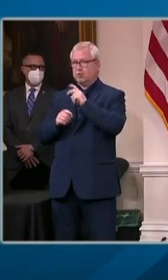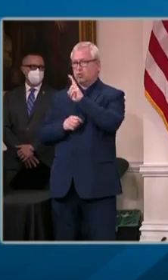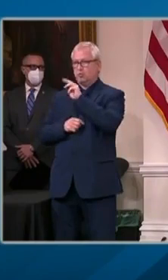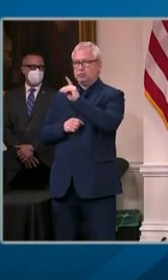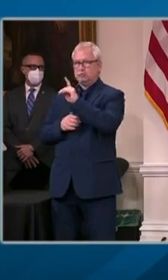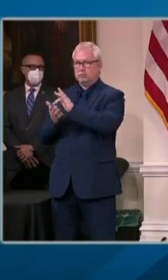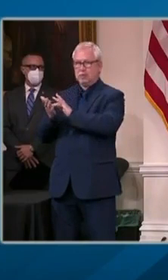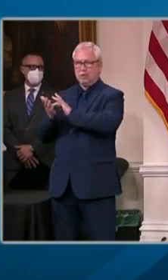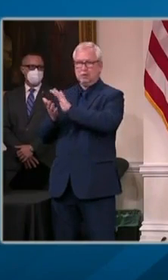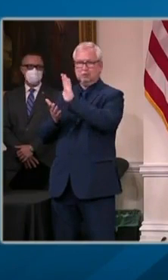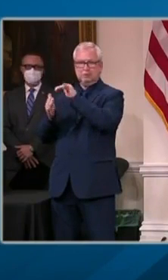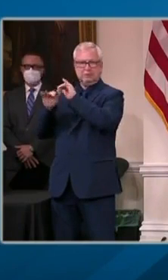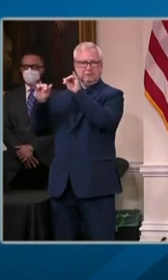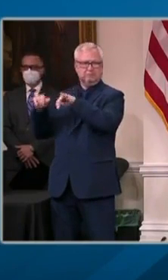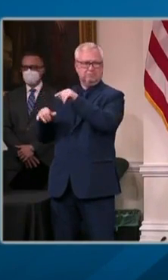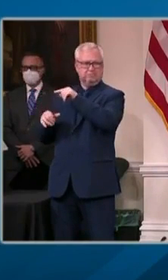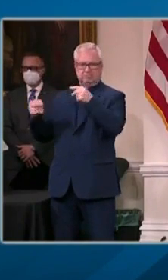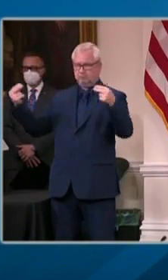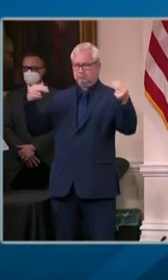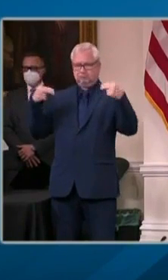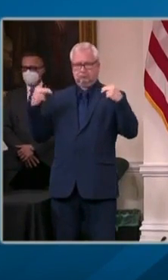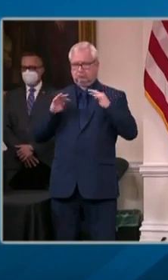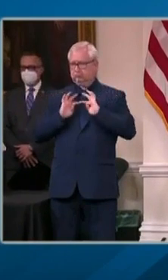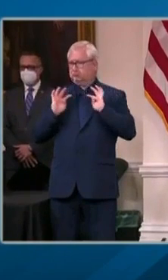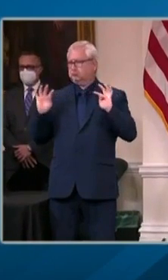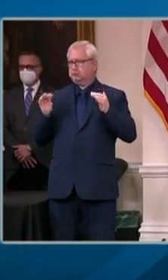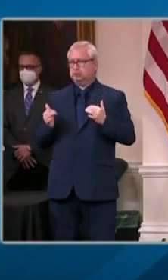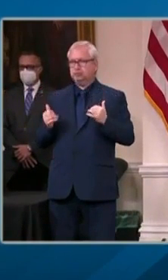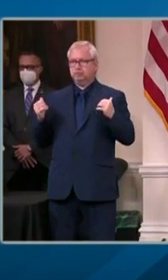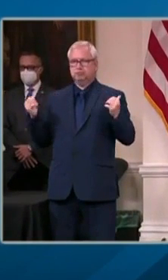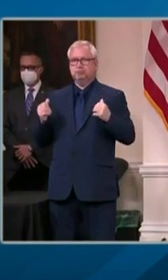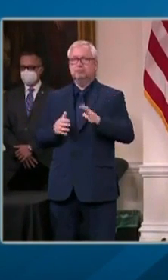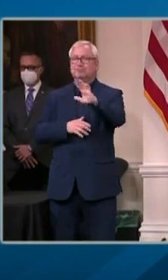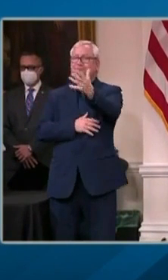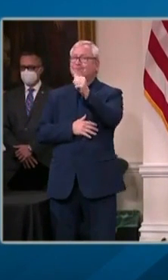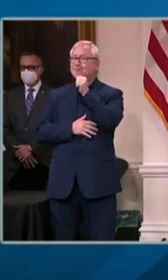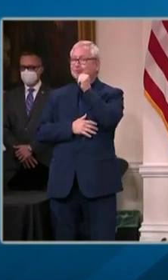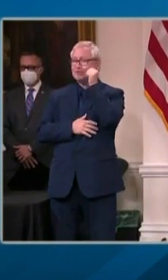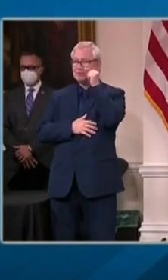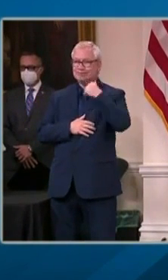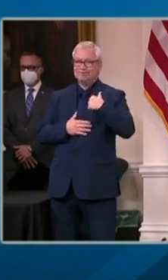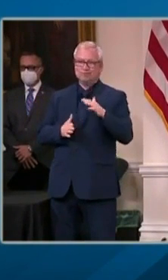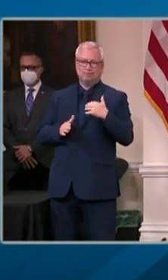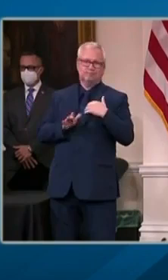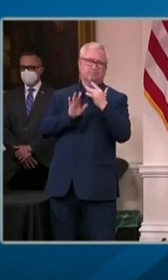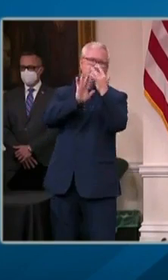BRIEFING. FROM THE UNIVERSITY OF MARYLAND MEDICAL SYSTEM.